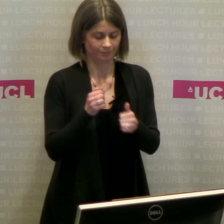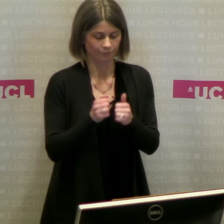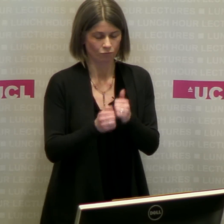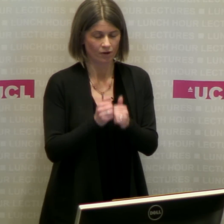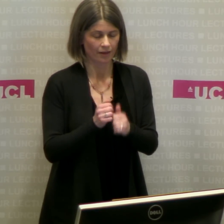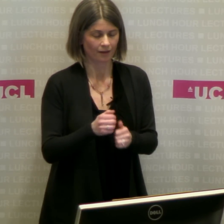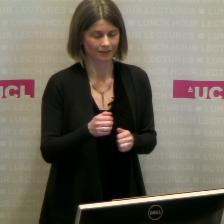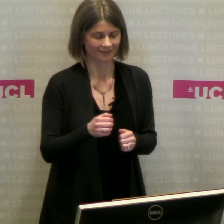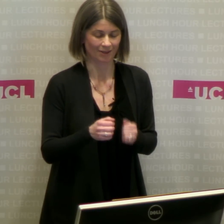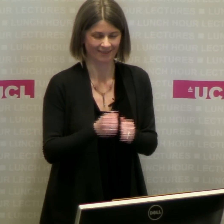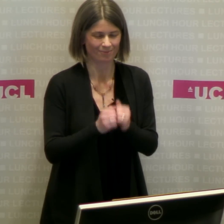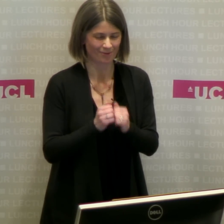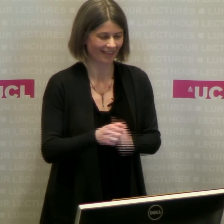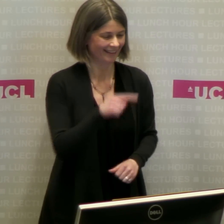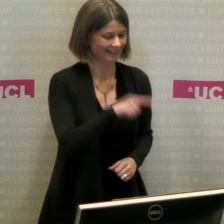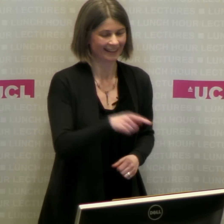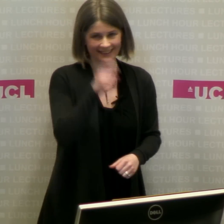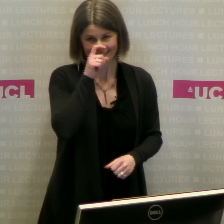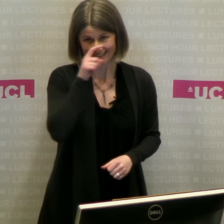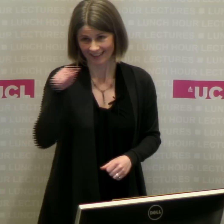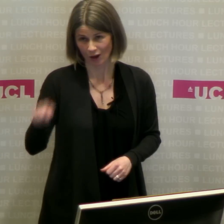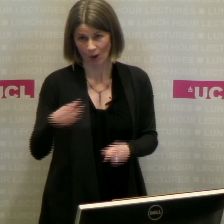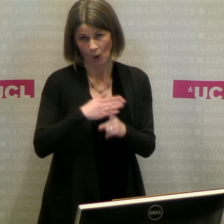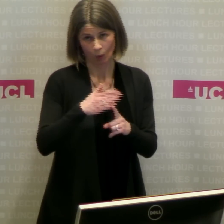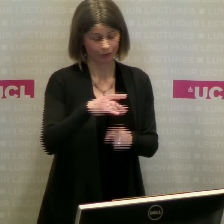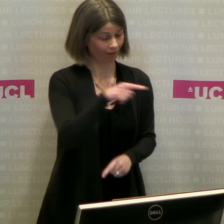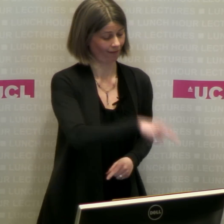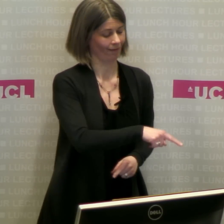'Brother'... Sorry... 'Brother', 'sister'...